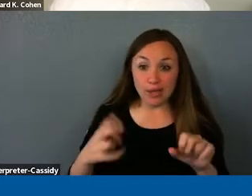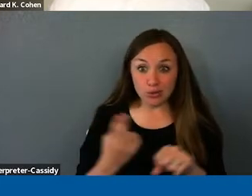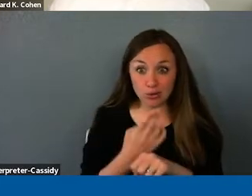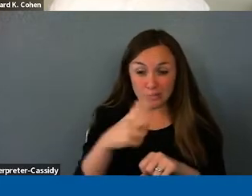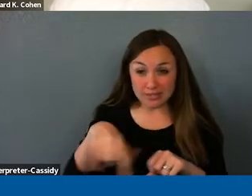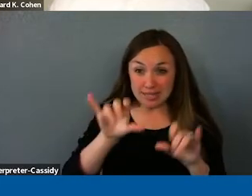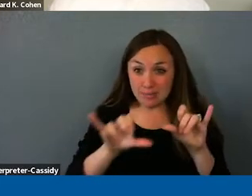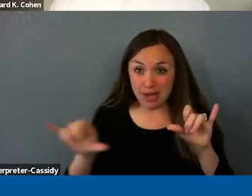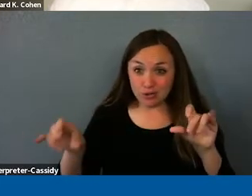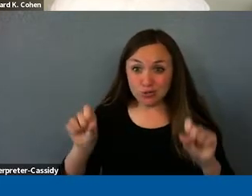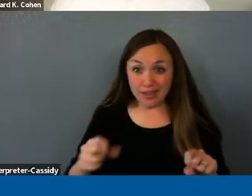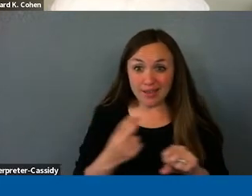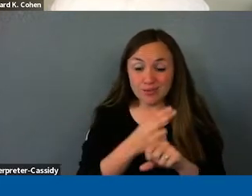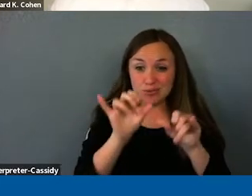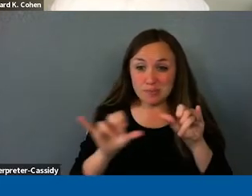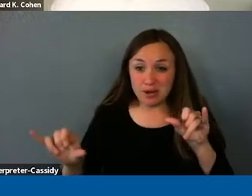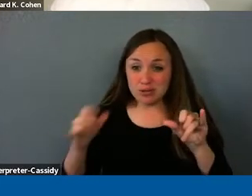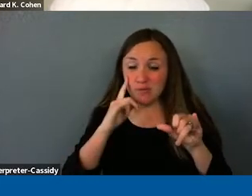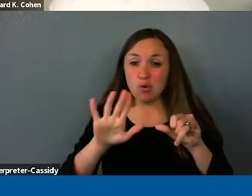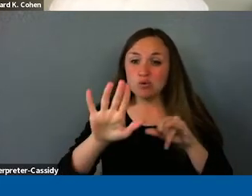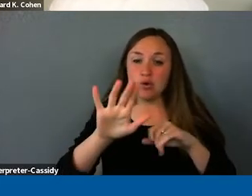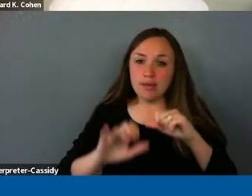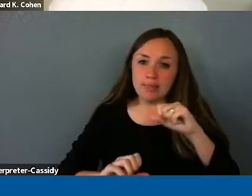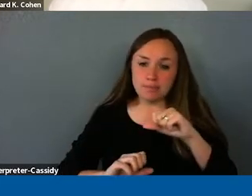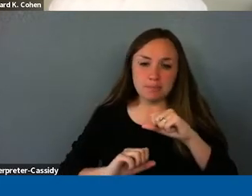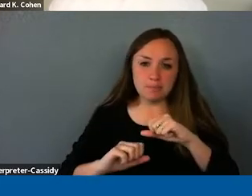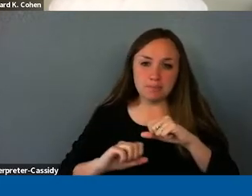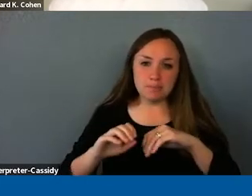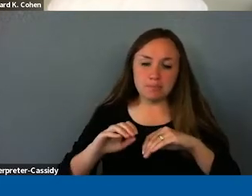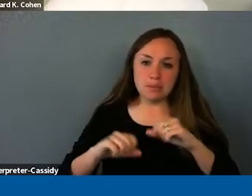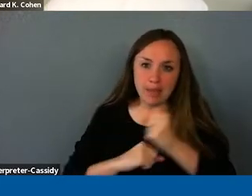you can certainly use them as a basis for your widgets. But you shouldn't use them as is.